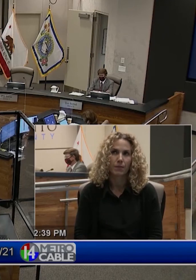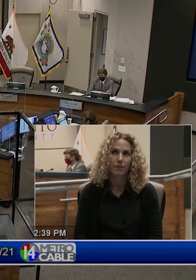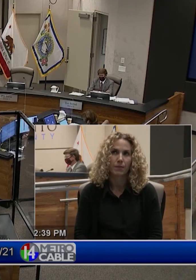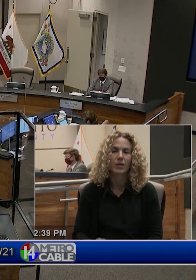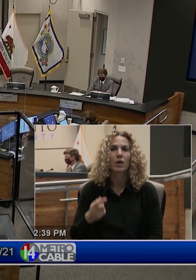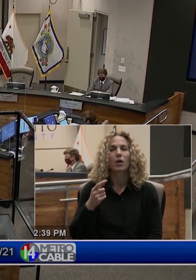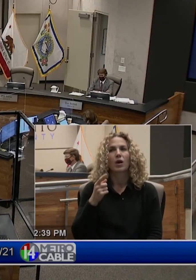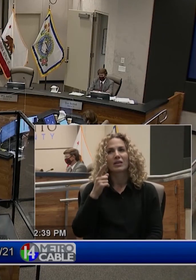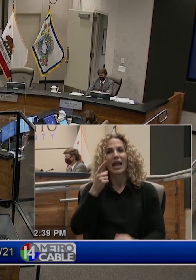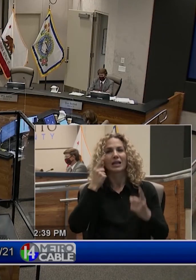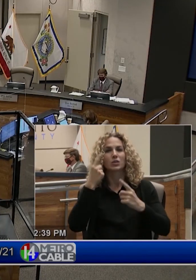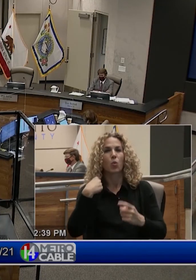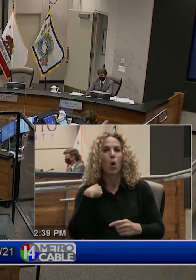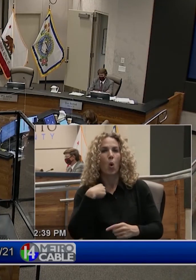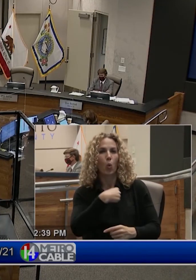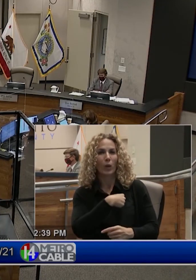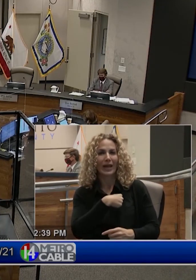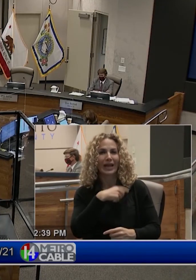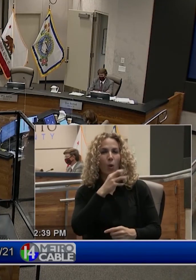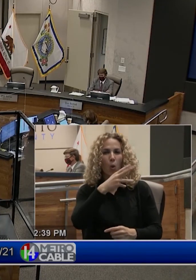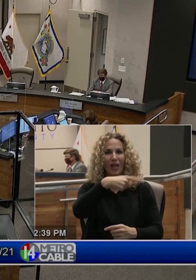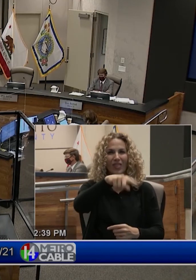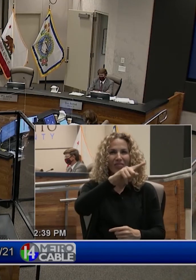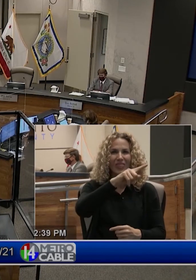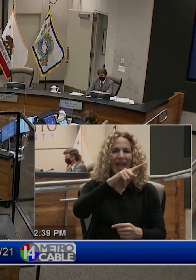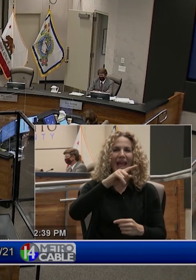CONSIDER WHAT WE, OR THEY, PERCEIVE TO BE GERRYMANDERED